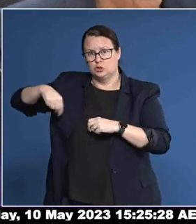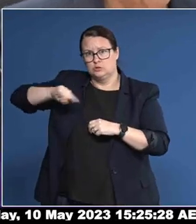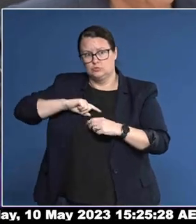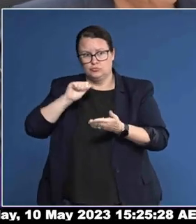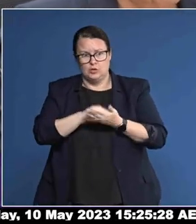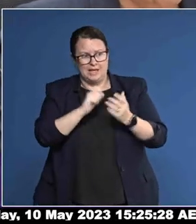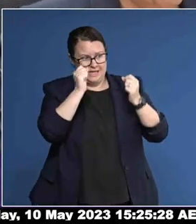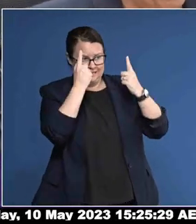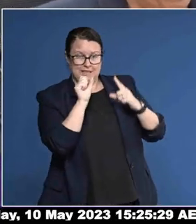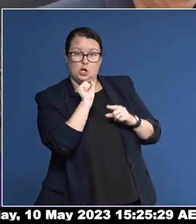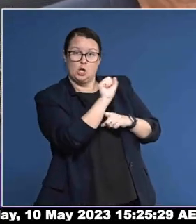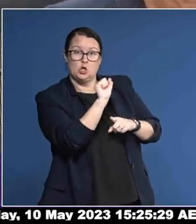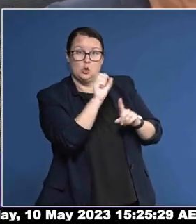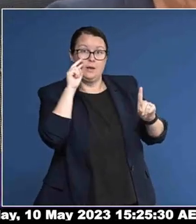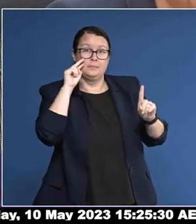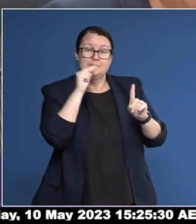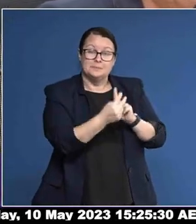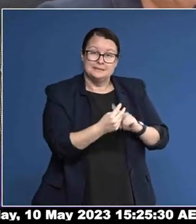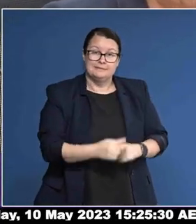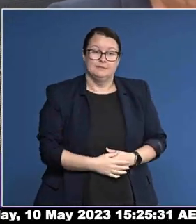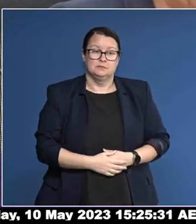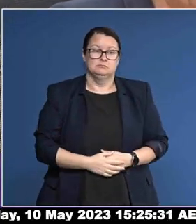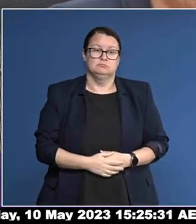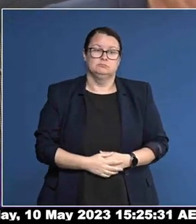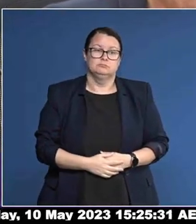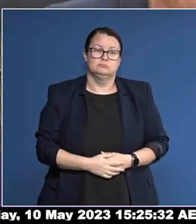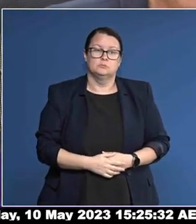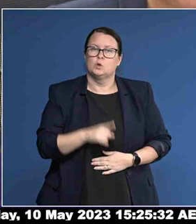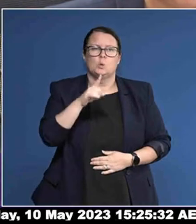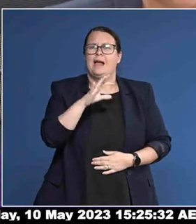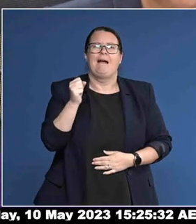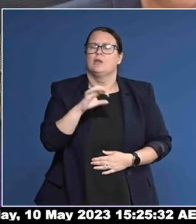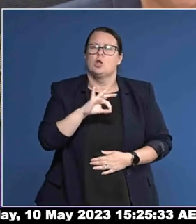from your department is you have no mandatory reporting obligations?